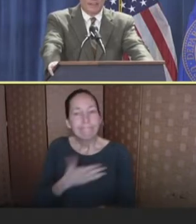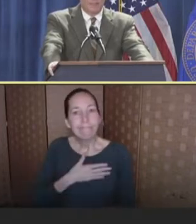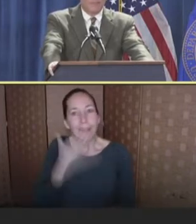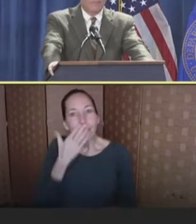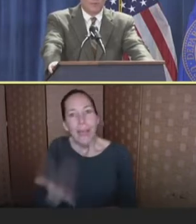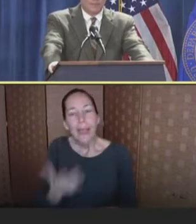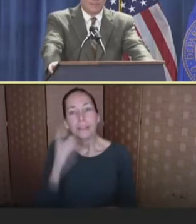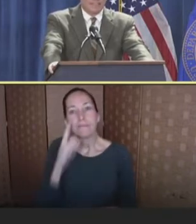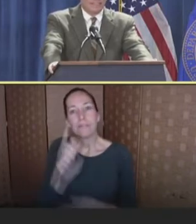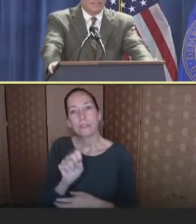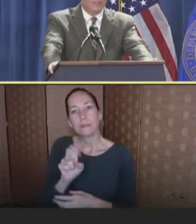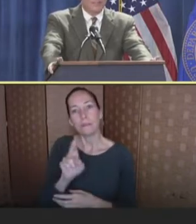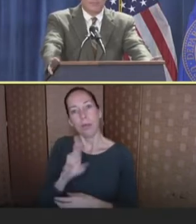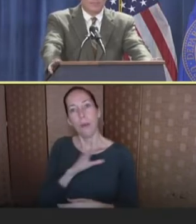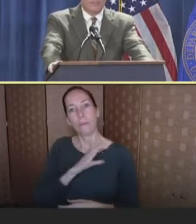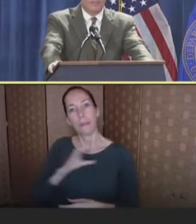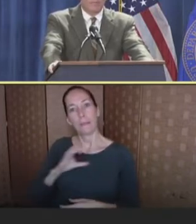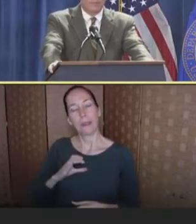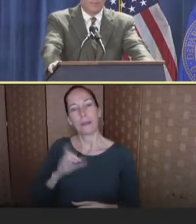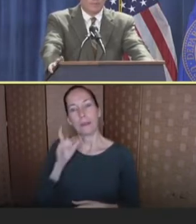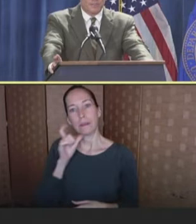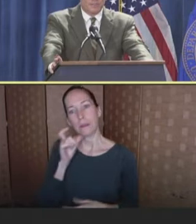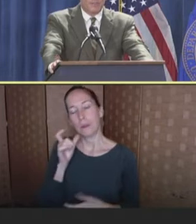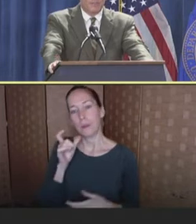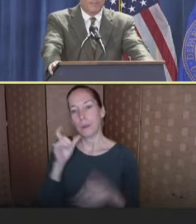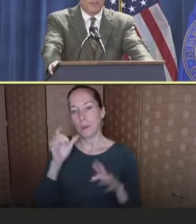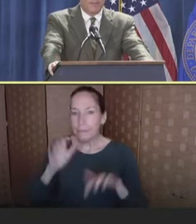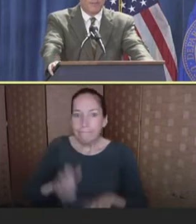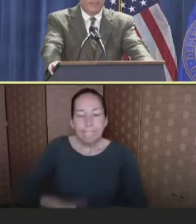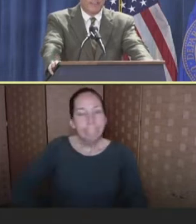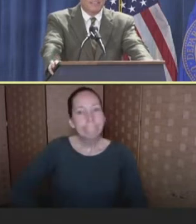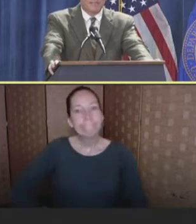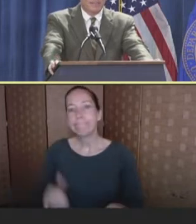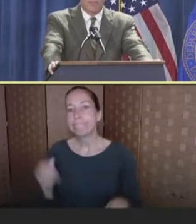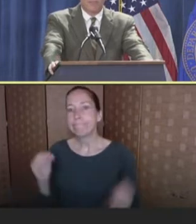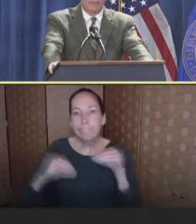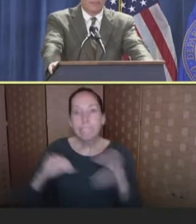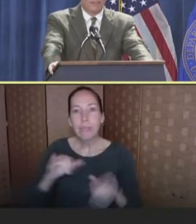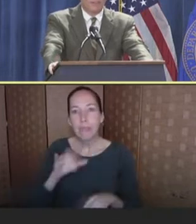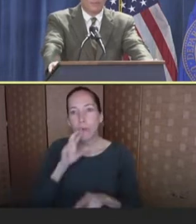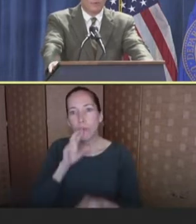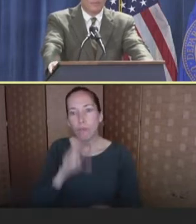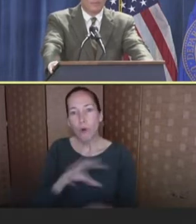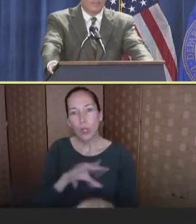that put this together, it included several members of our NVAC team here, along with